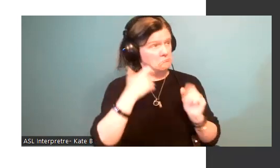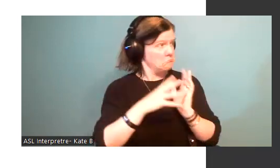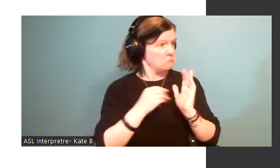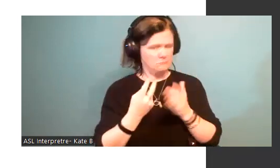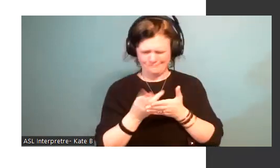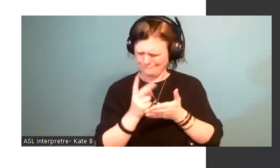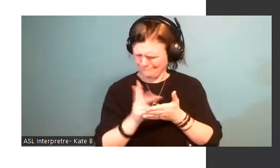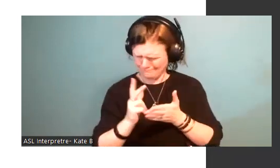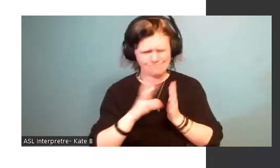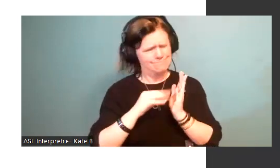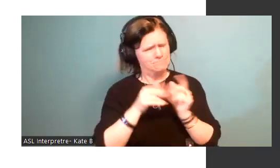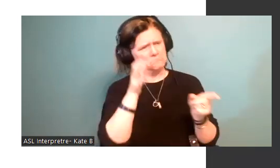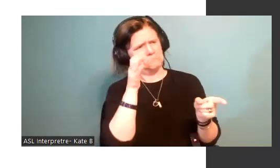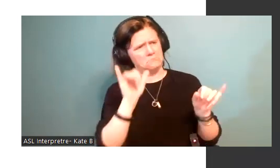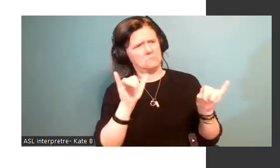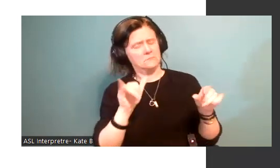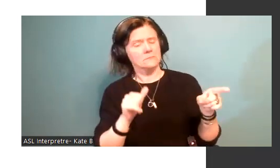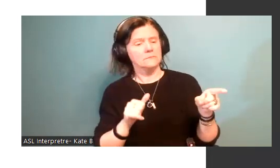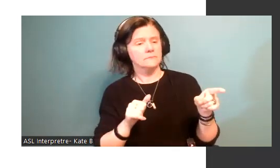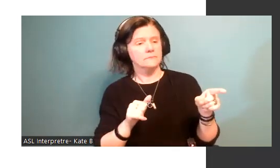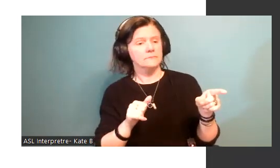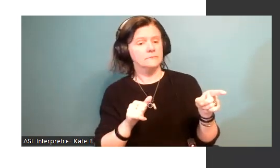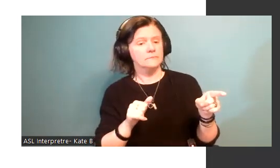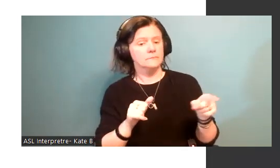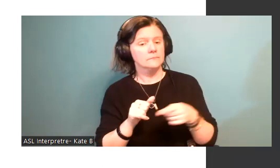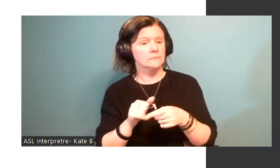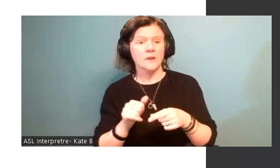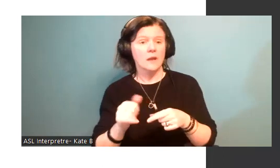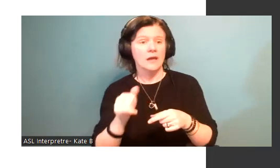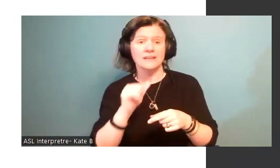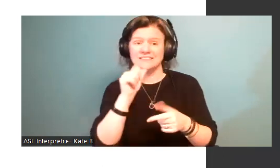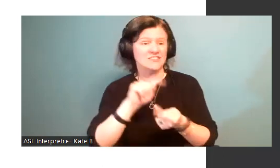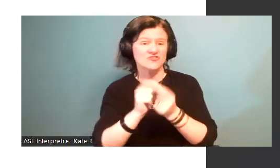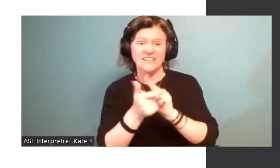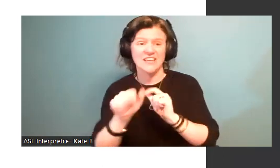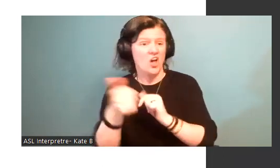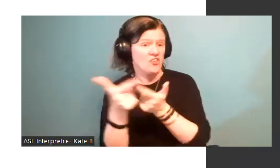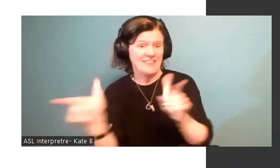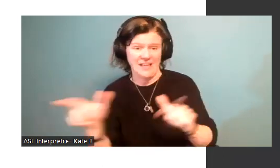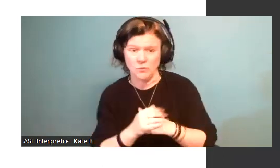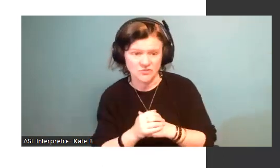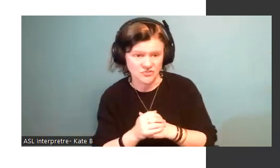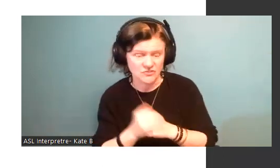addition to, a voice over. Jaws sometimes does that, but by default, ARIA label first. The